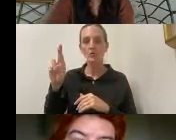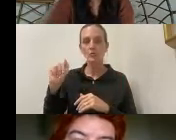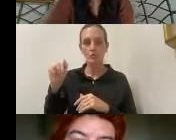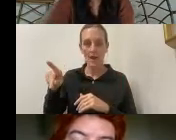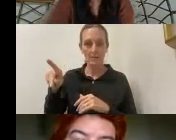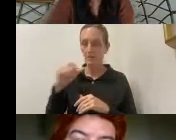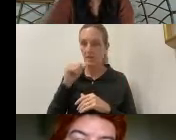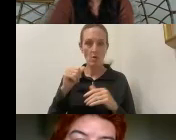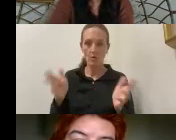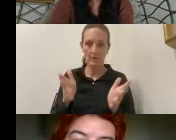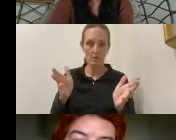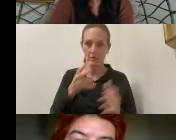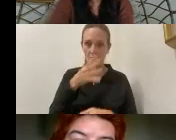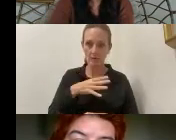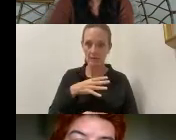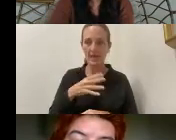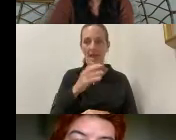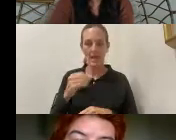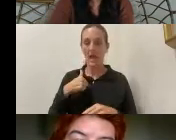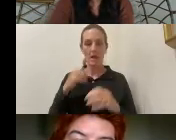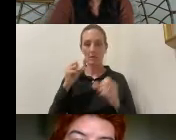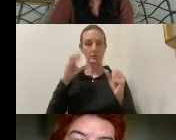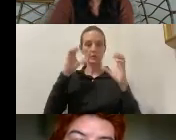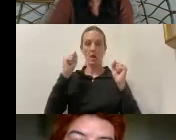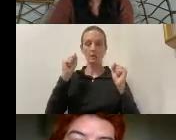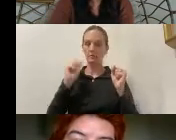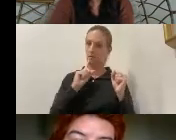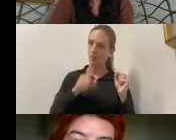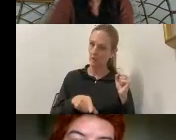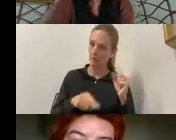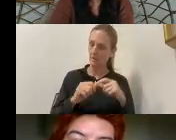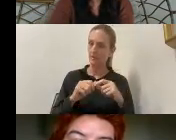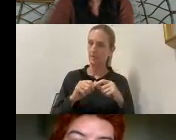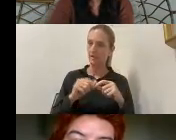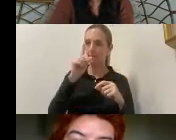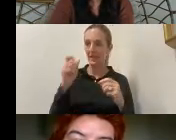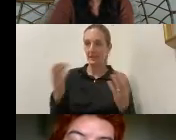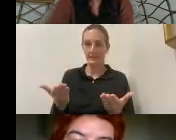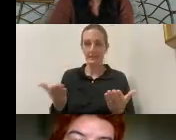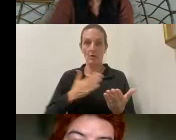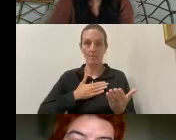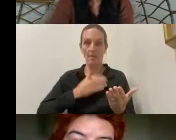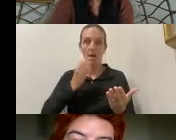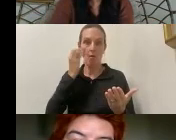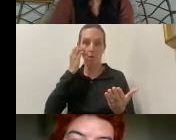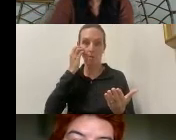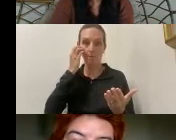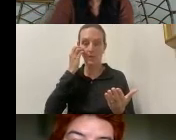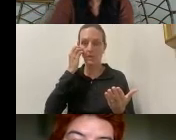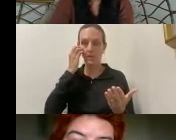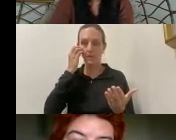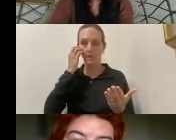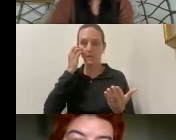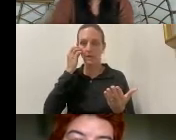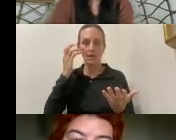And that just blew me out of the water because here in my home it's so interchangeable.